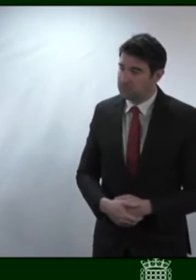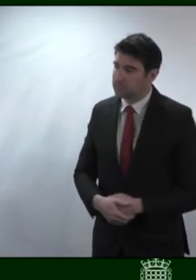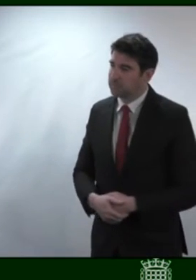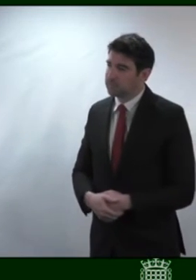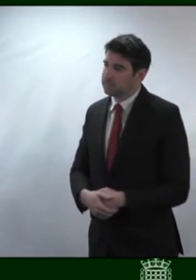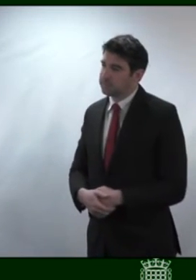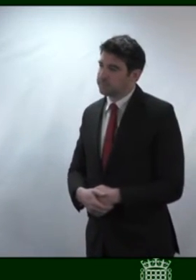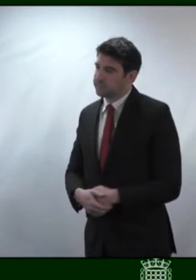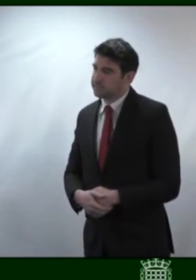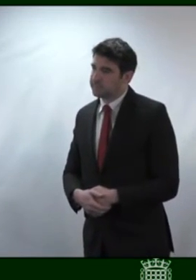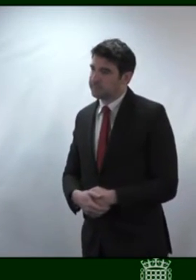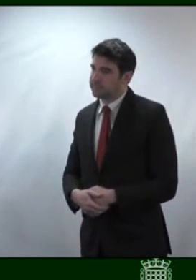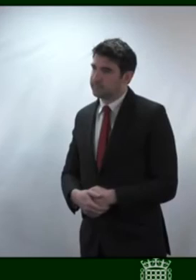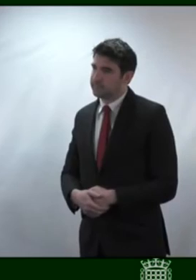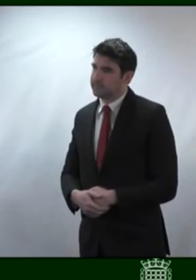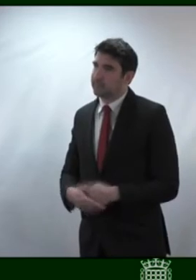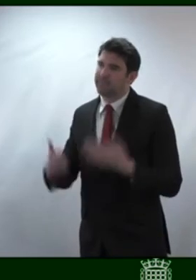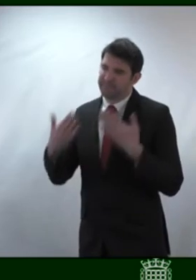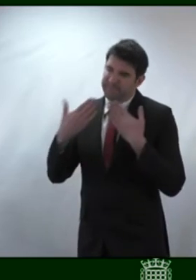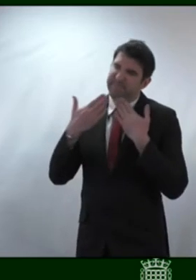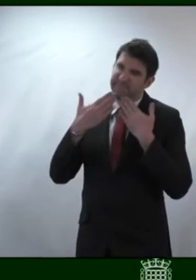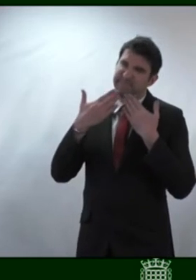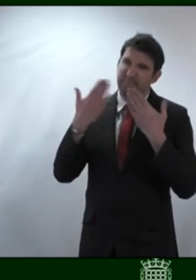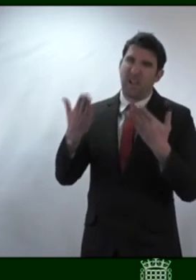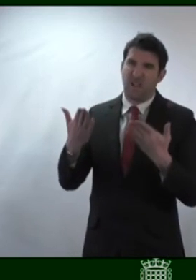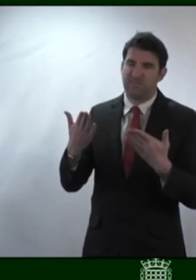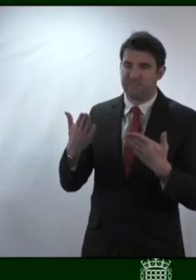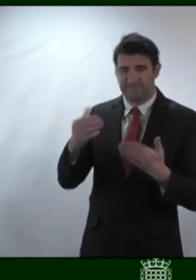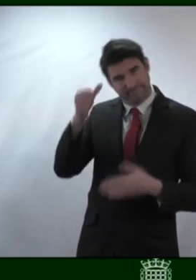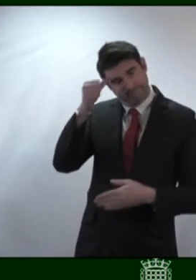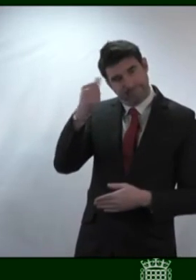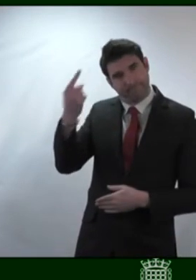I thank my hon. Friend for everything she does to campaign for Derbyshire Dales and